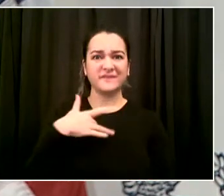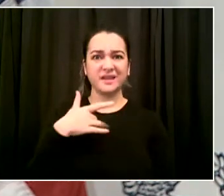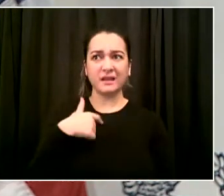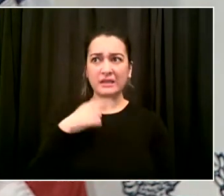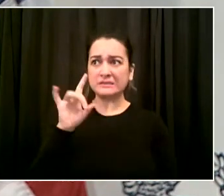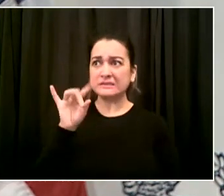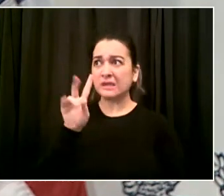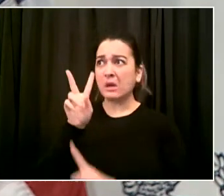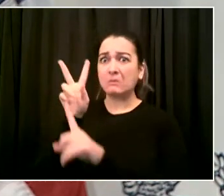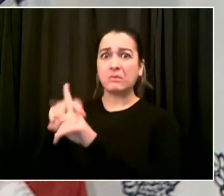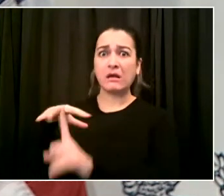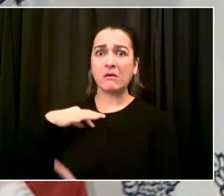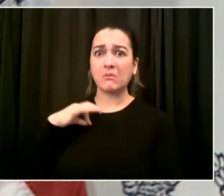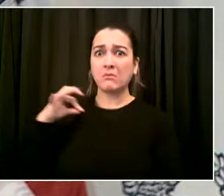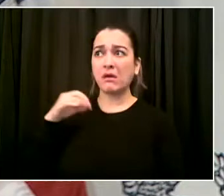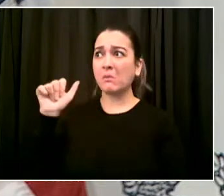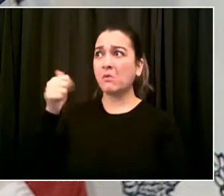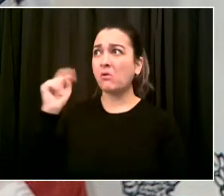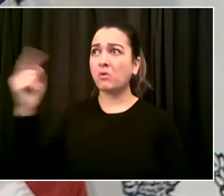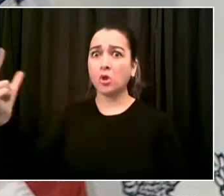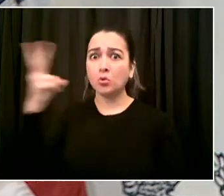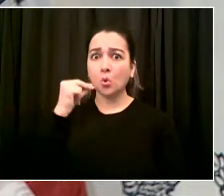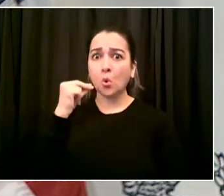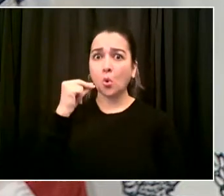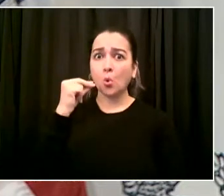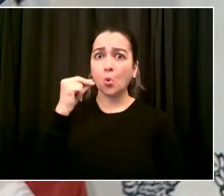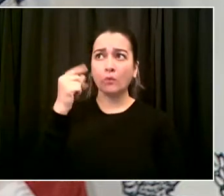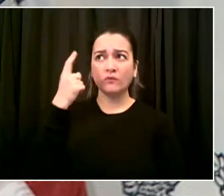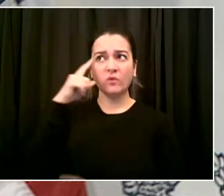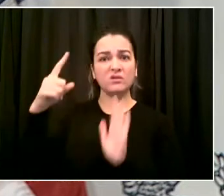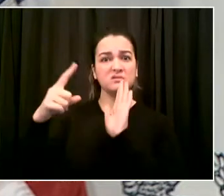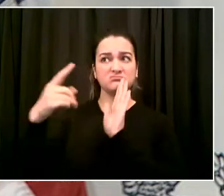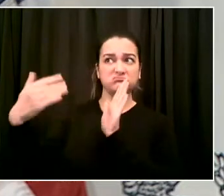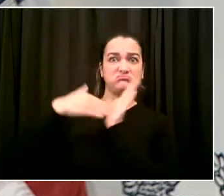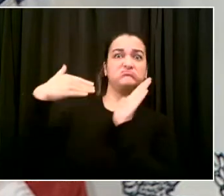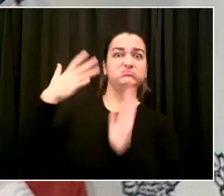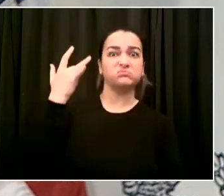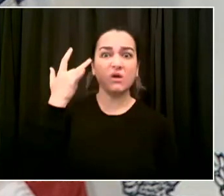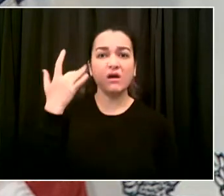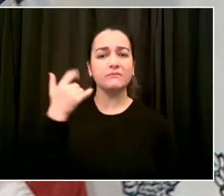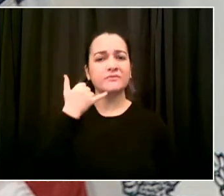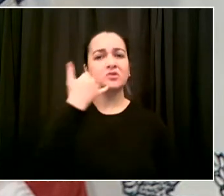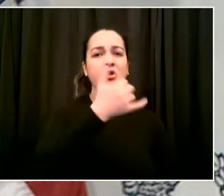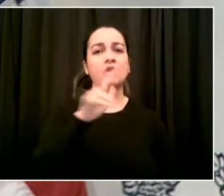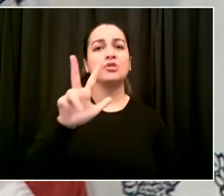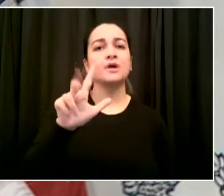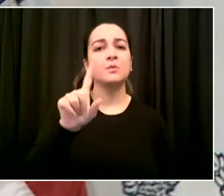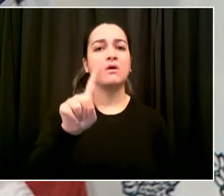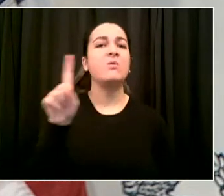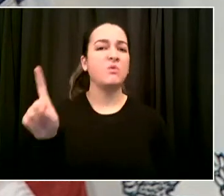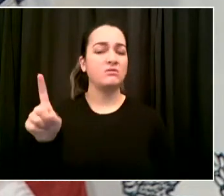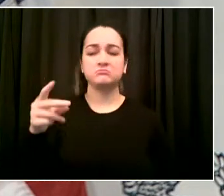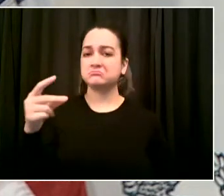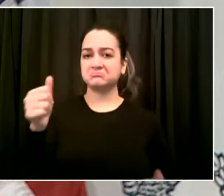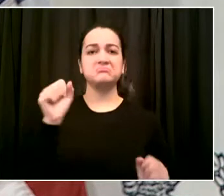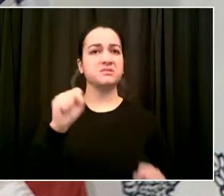THERE ARE REAL PENALTIES. ONE OF THE MOST